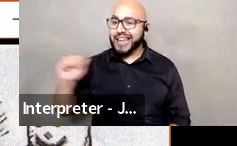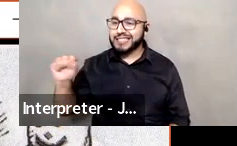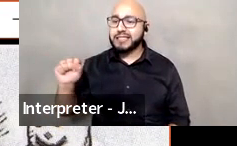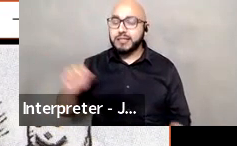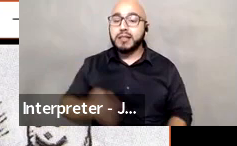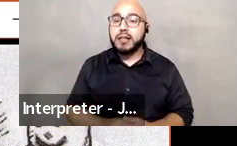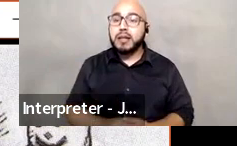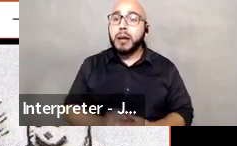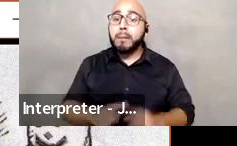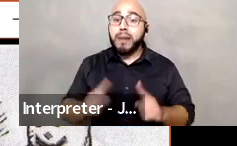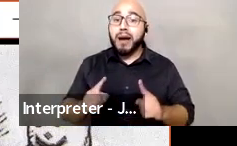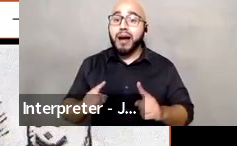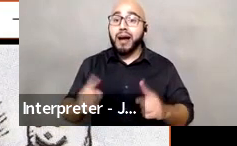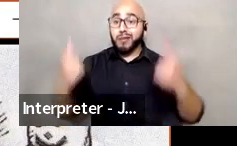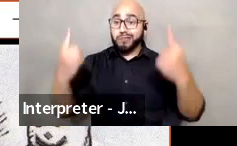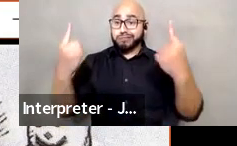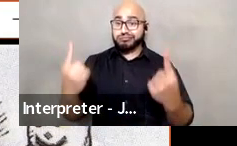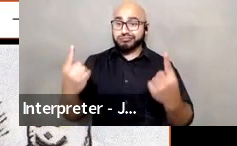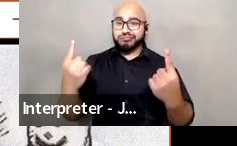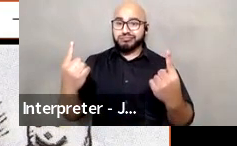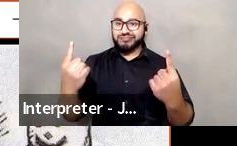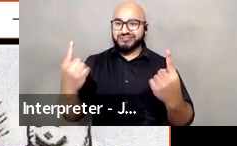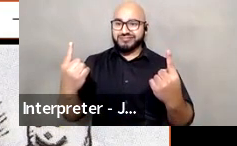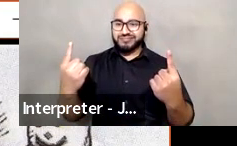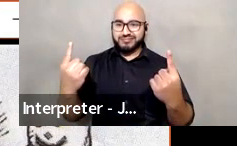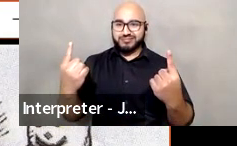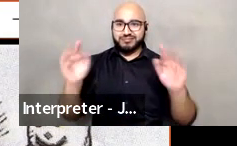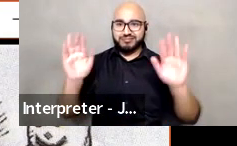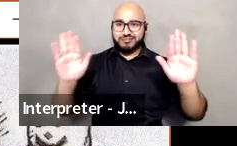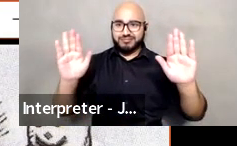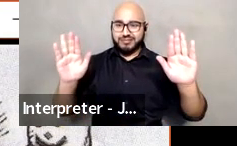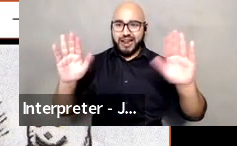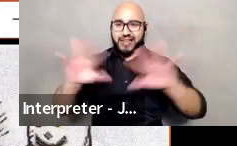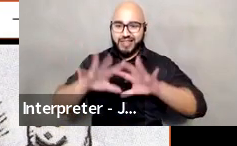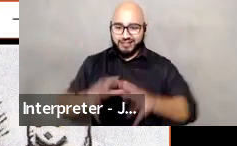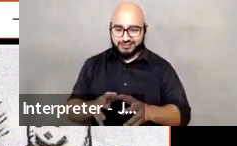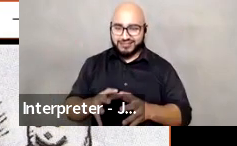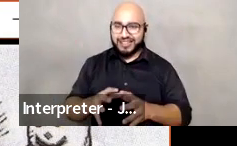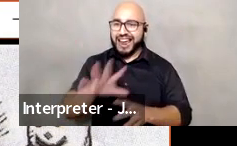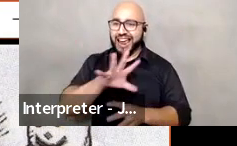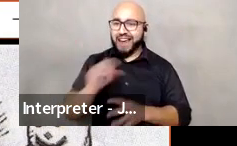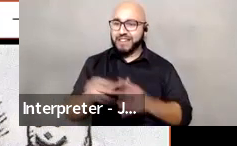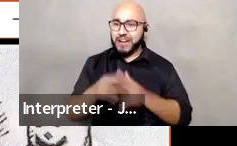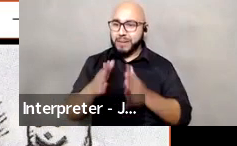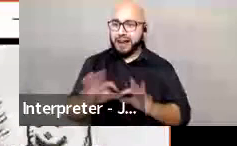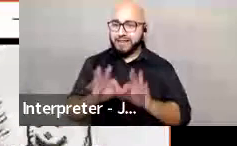African-American family being. Terrorized. You've got the KKK and the White League.